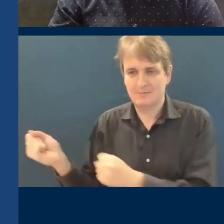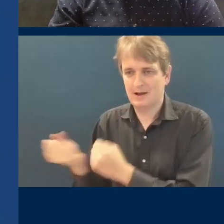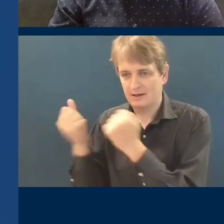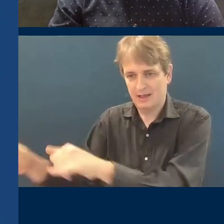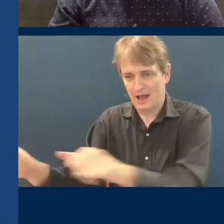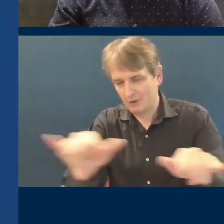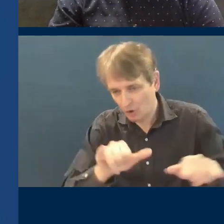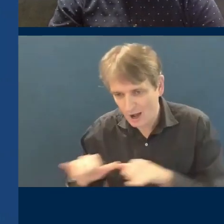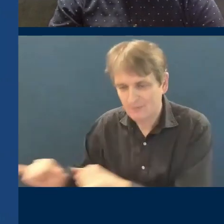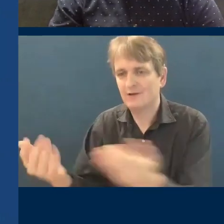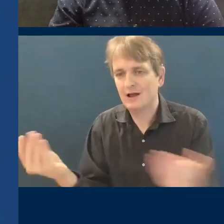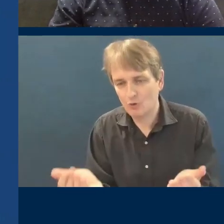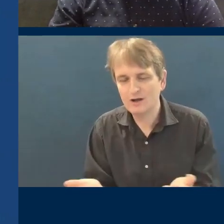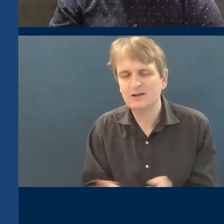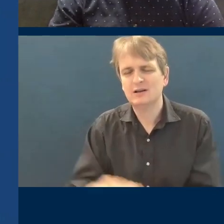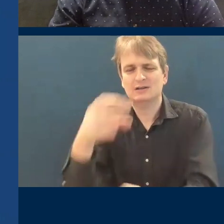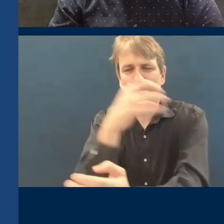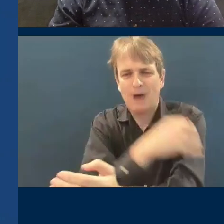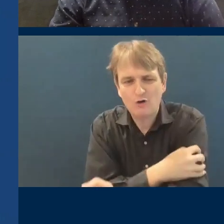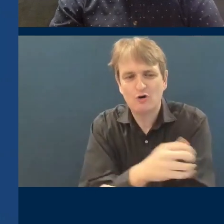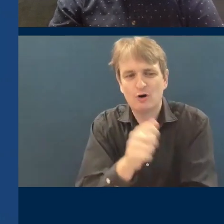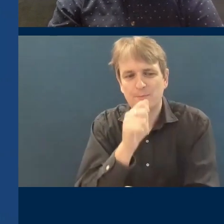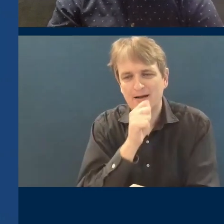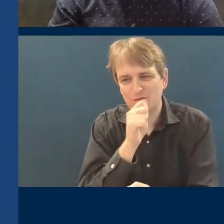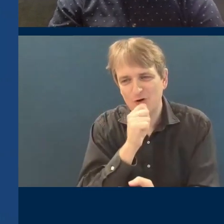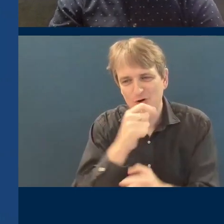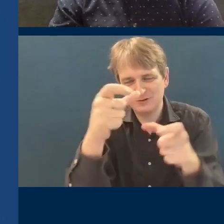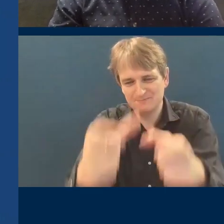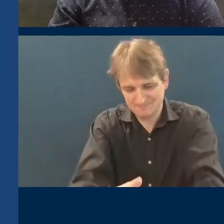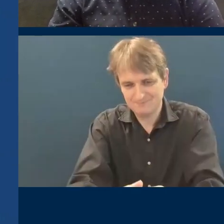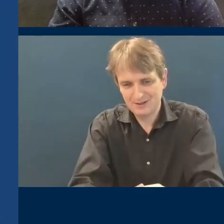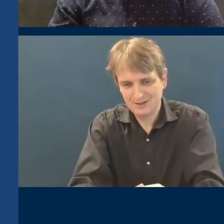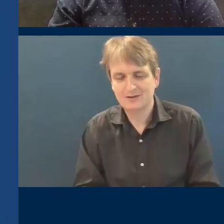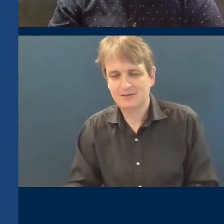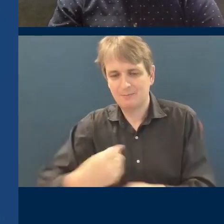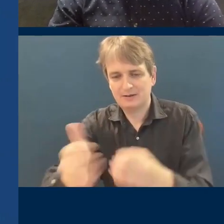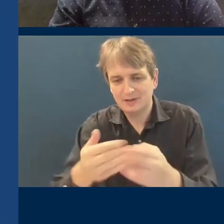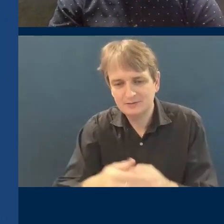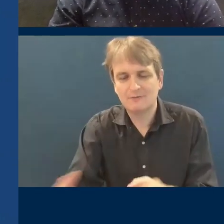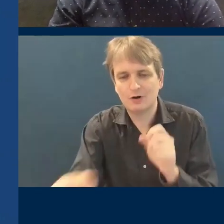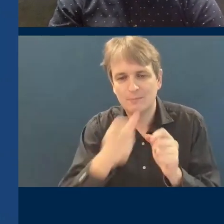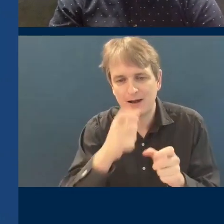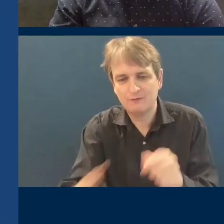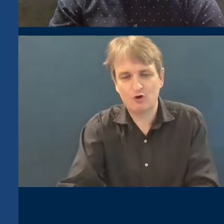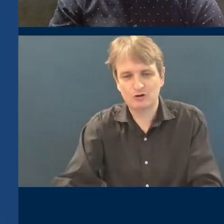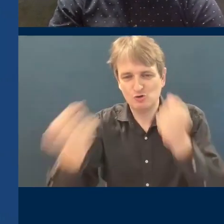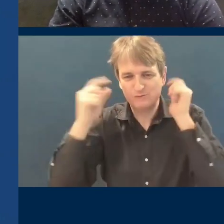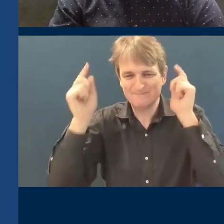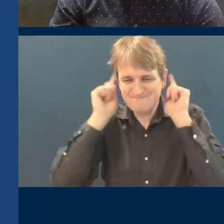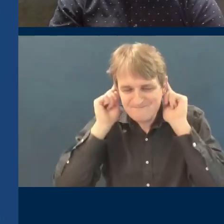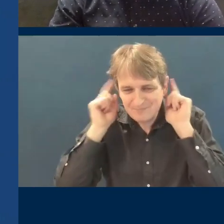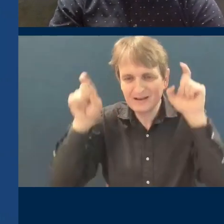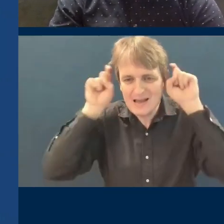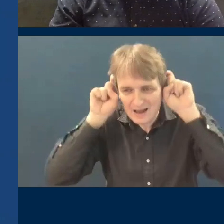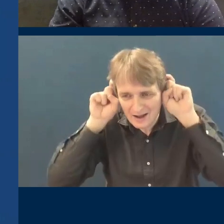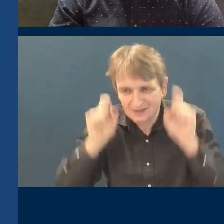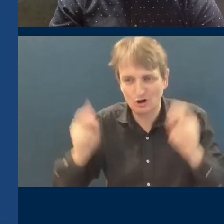Right? There's so many different types of technology. There are times where you can have a really powerful microphone in the center of the room.